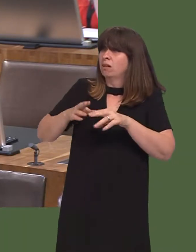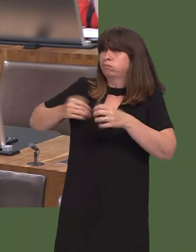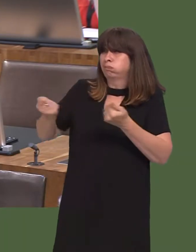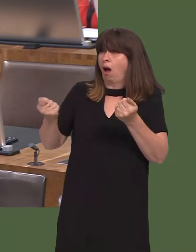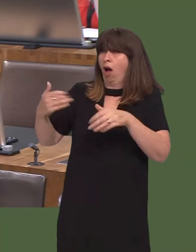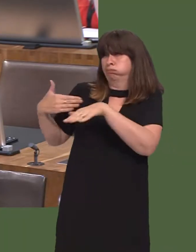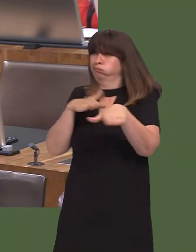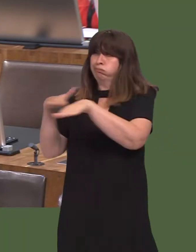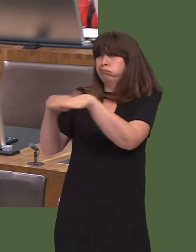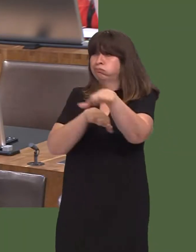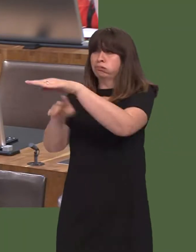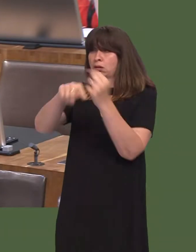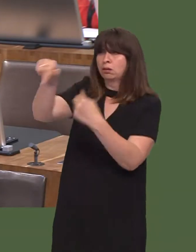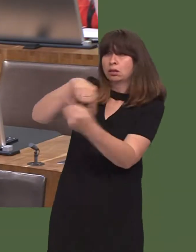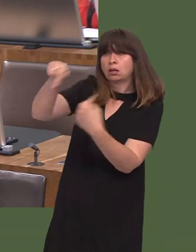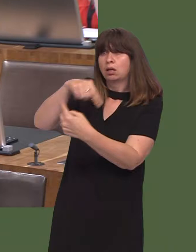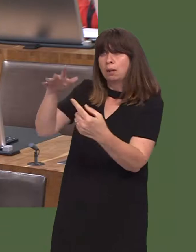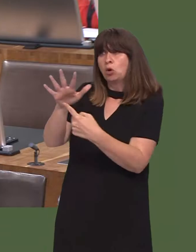with us to deliver those jobs. Bear in mind, of course, that the circuit itself would have